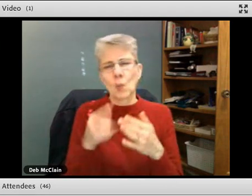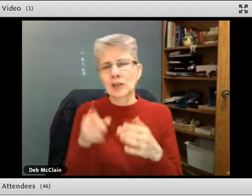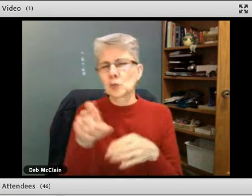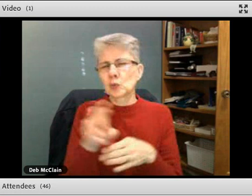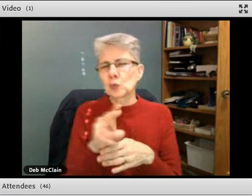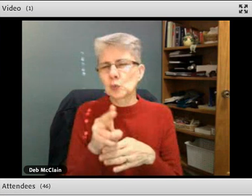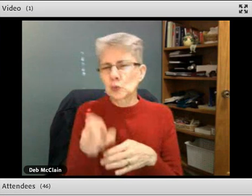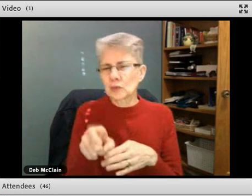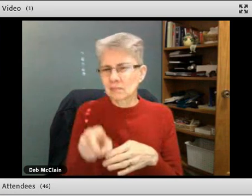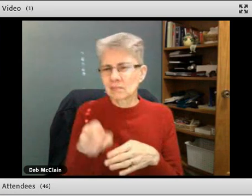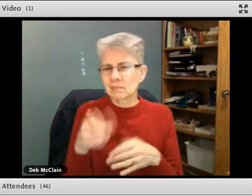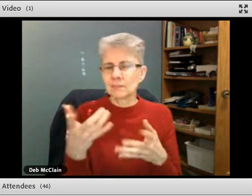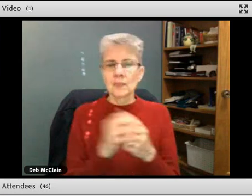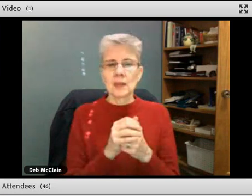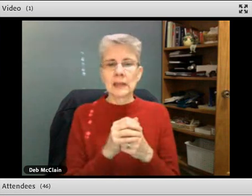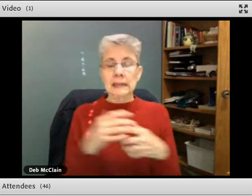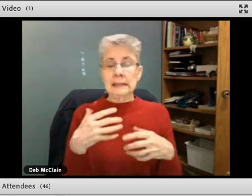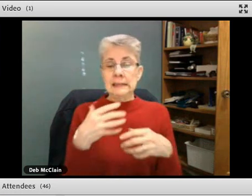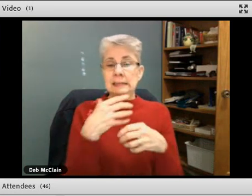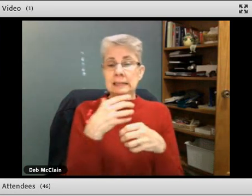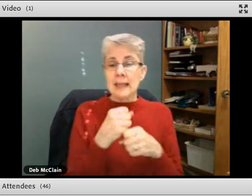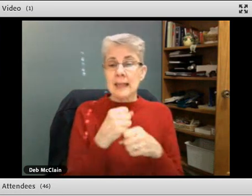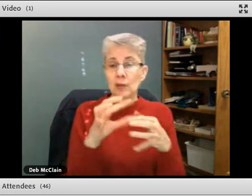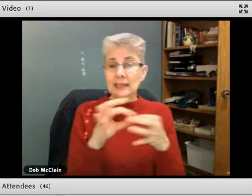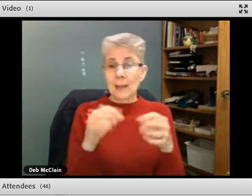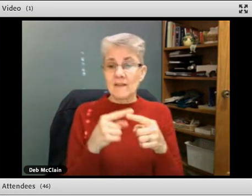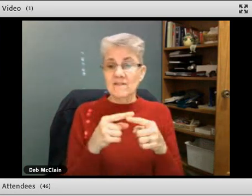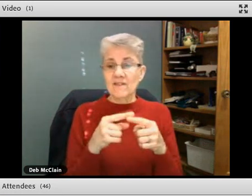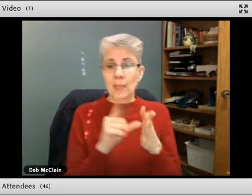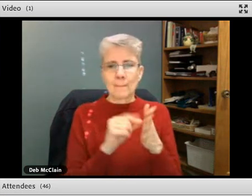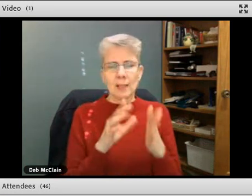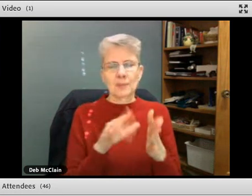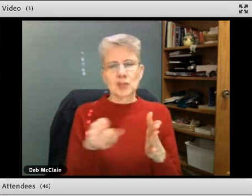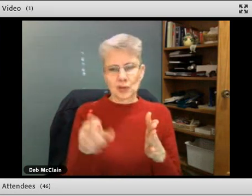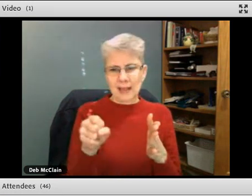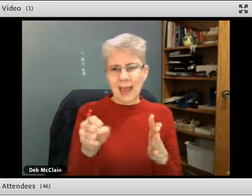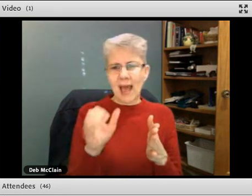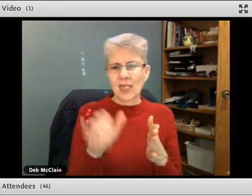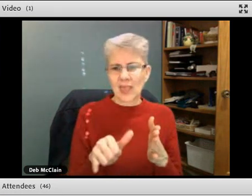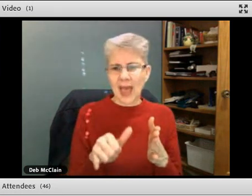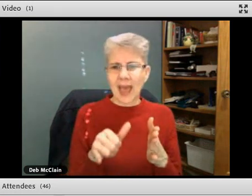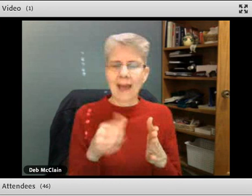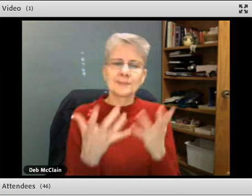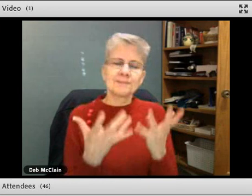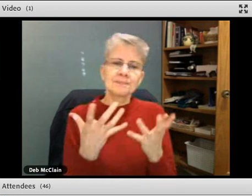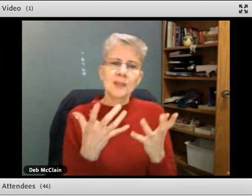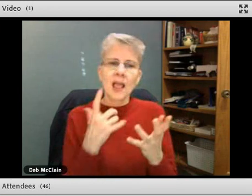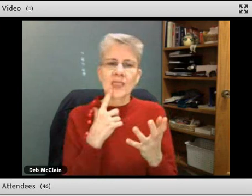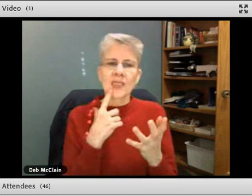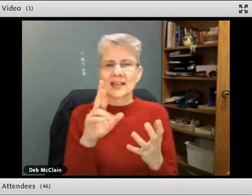Yeah, that's kind of an -- RDA guides you some on that.